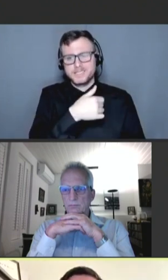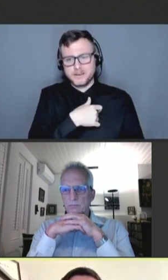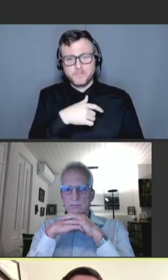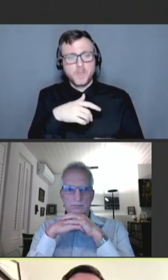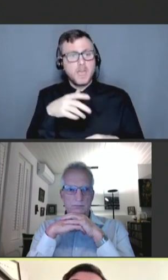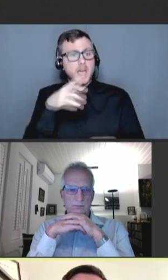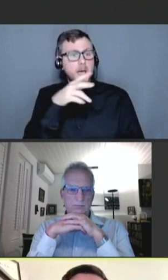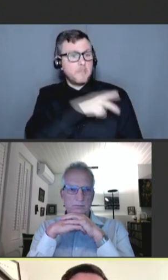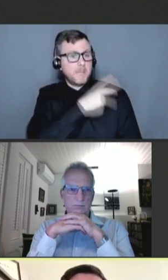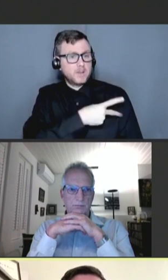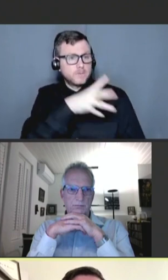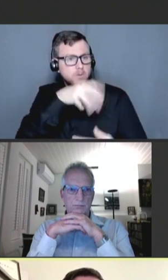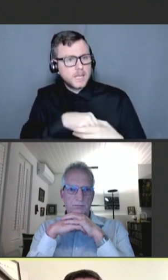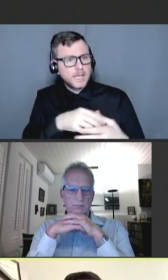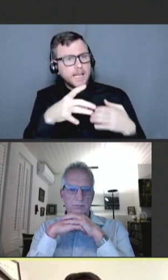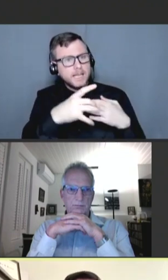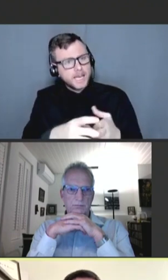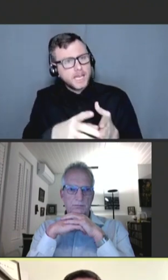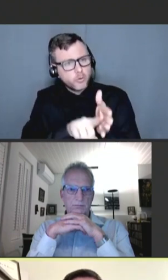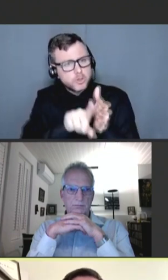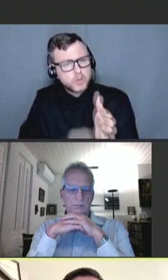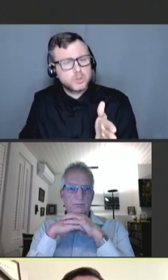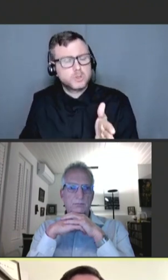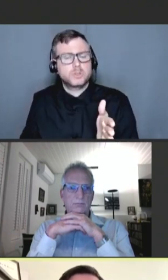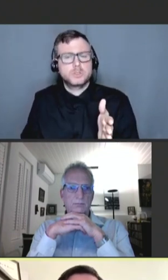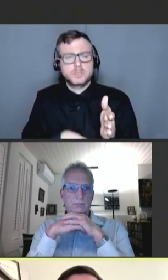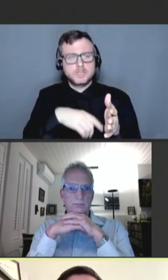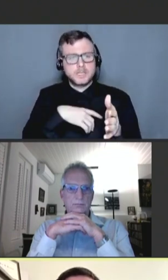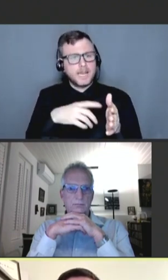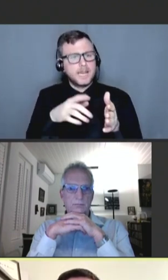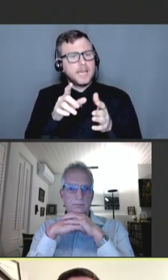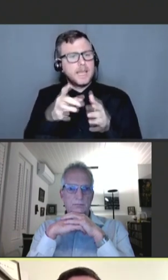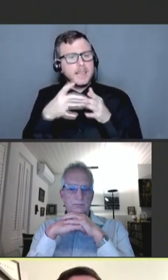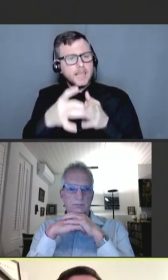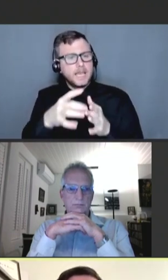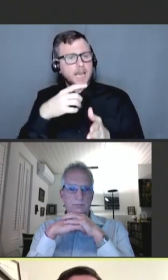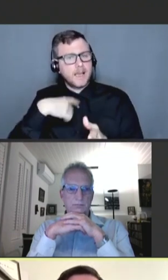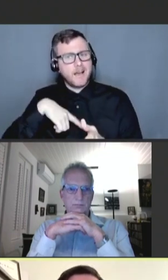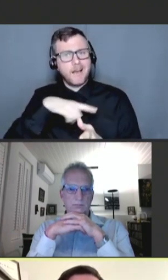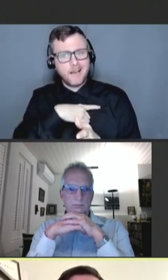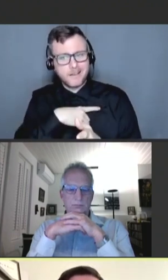patients leading research and leading the moment and leading us to, sort of, you know, paying more